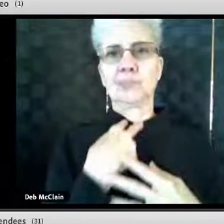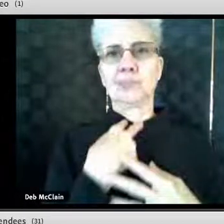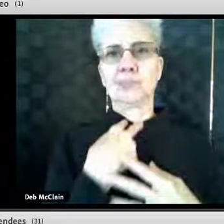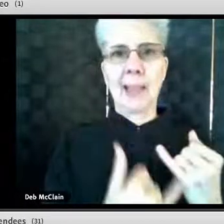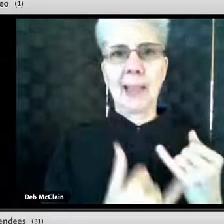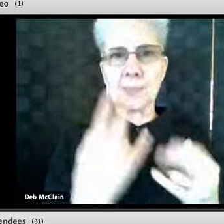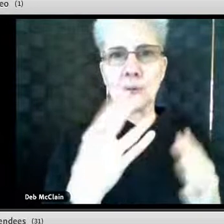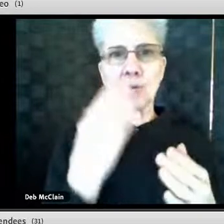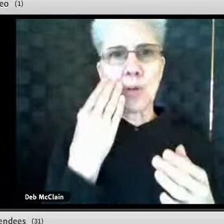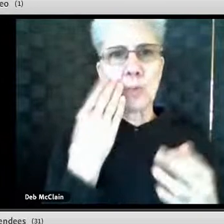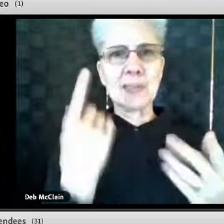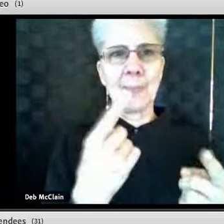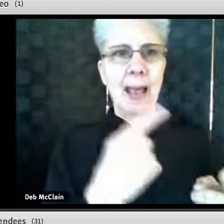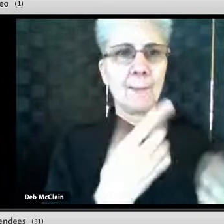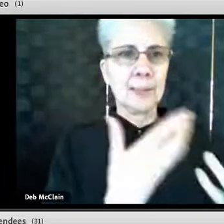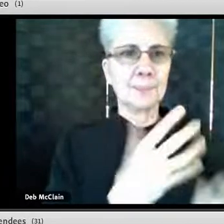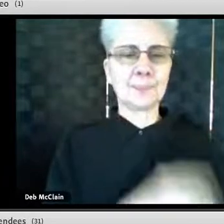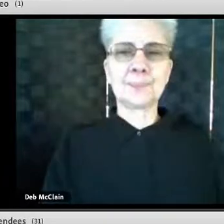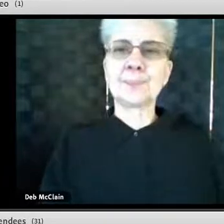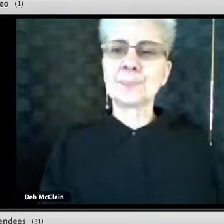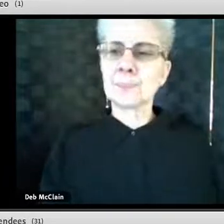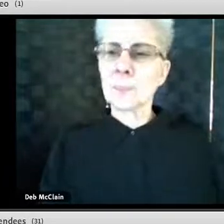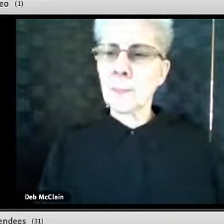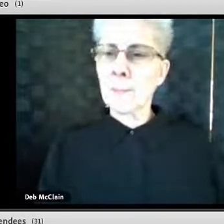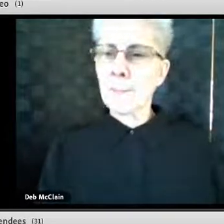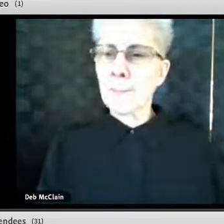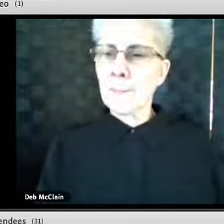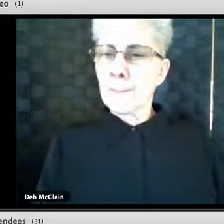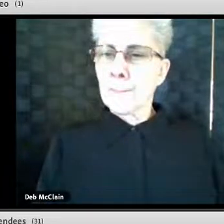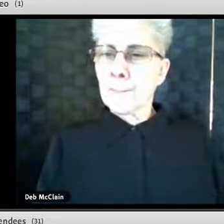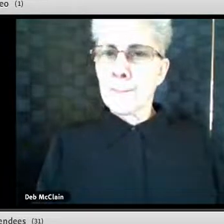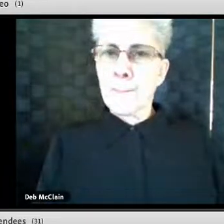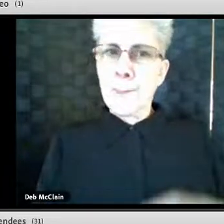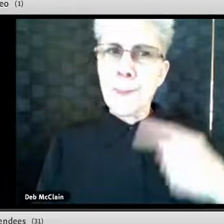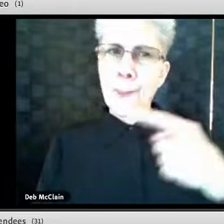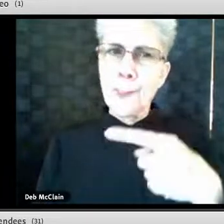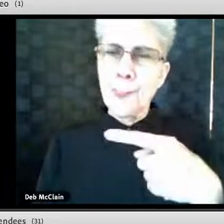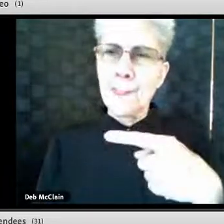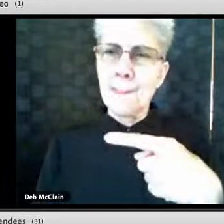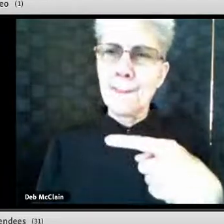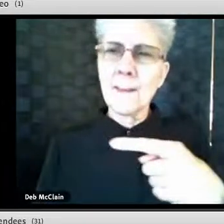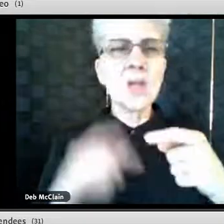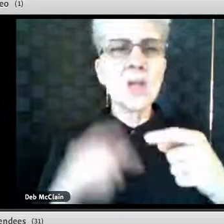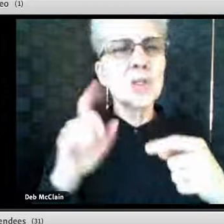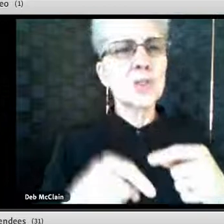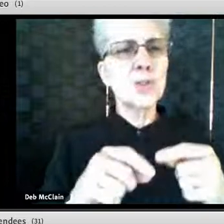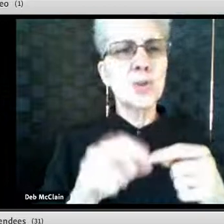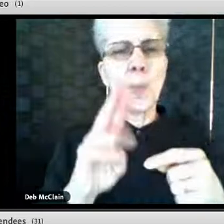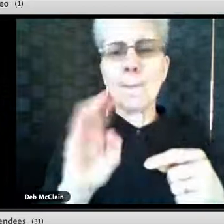You don't want to be the last to know that something is going on. Should you boost your posts?